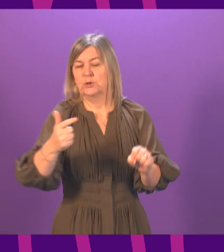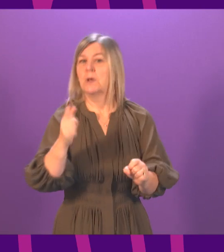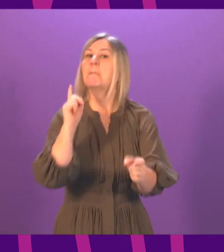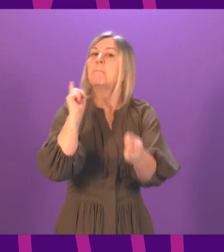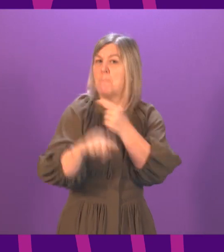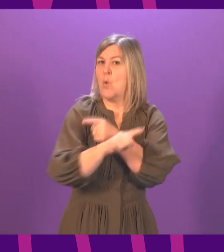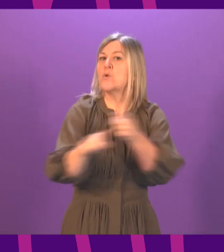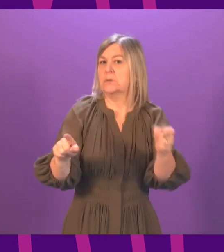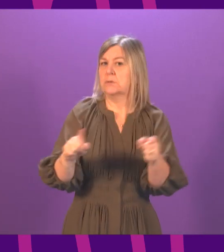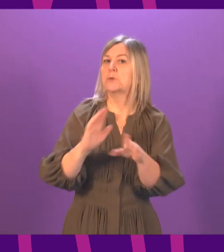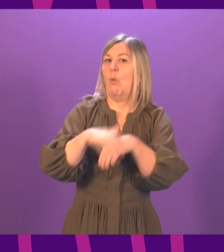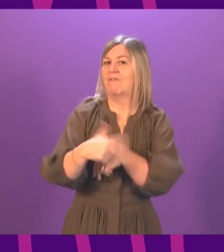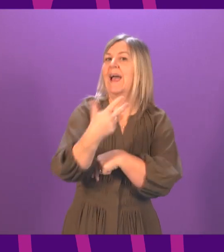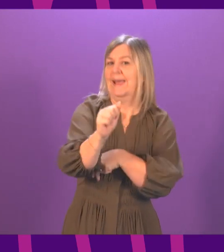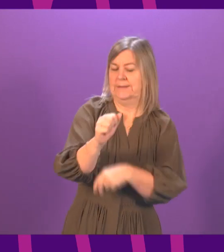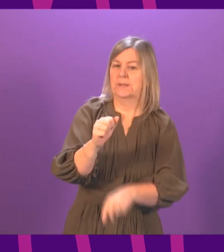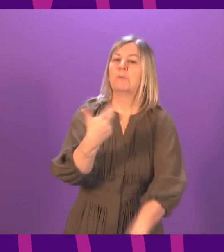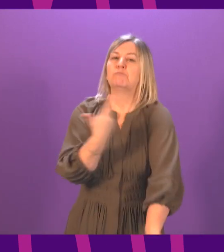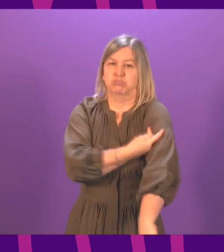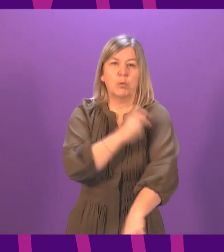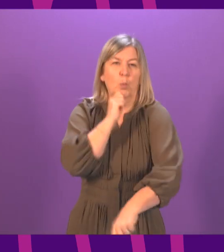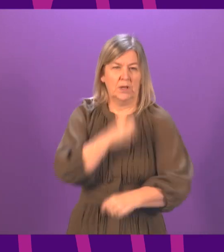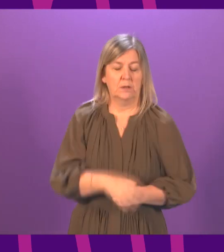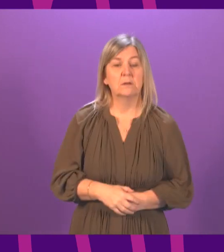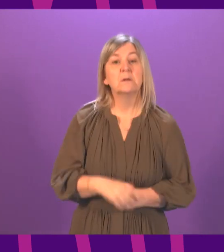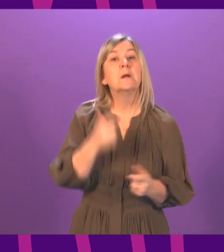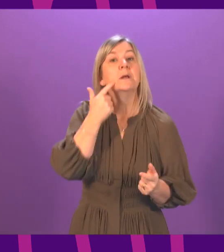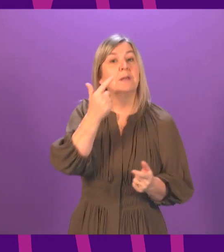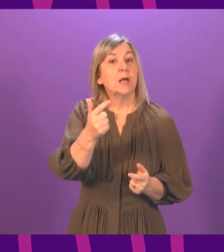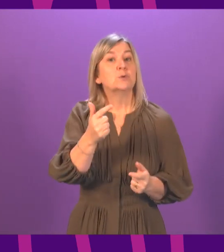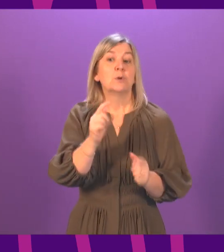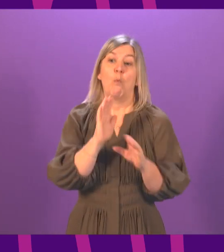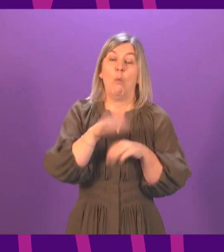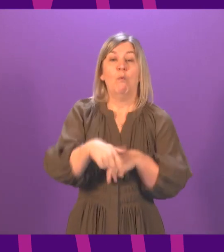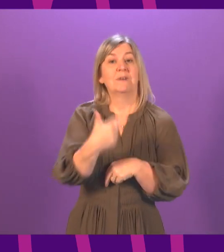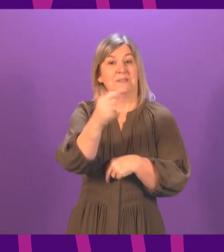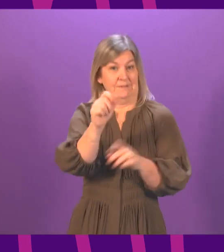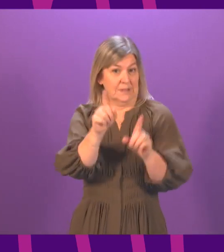The over-70s will start to be vaccinated next week, and all of them, along with those who